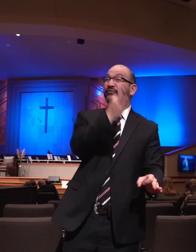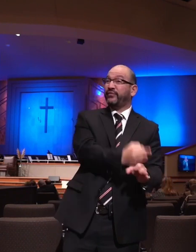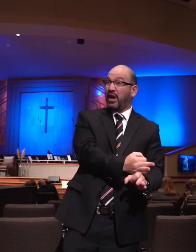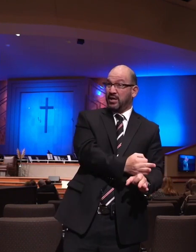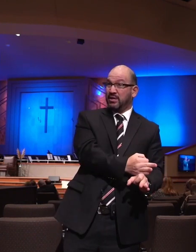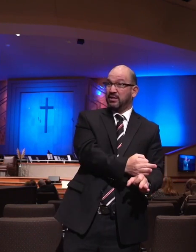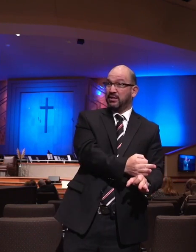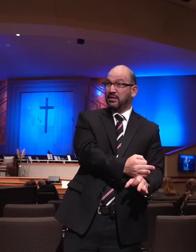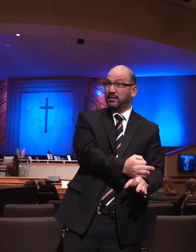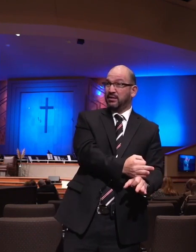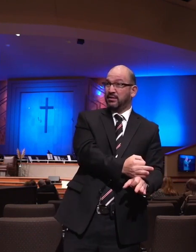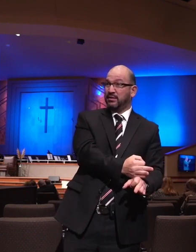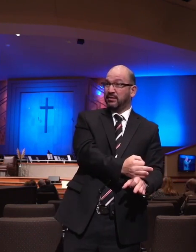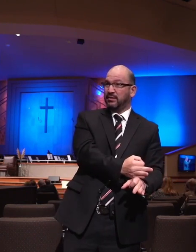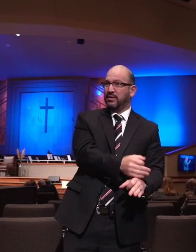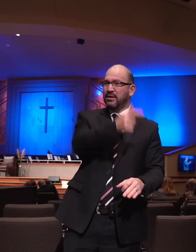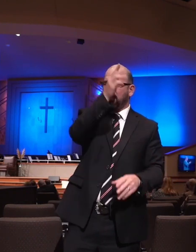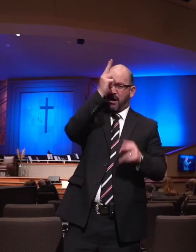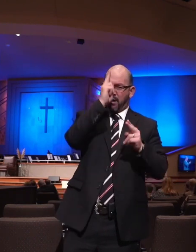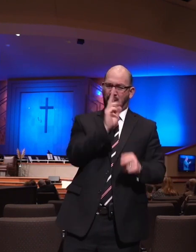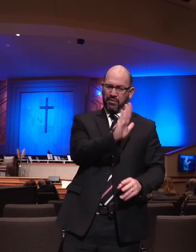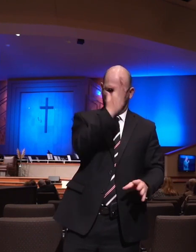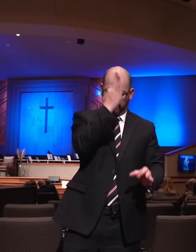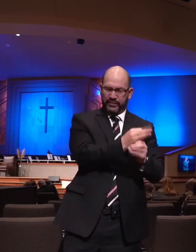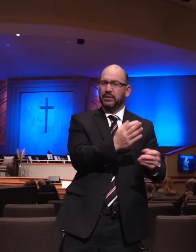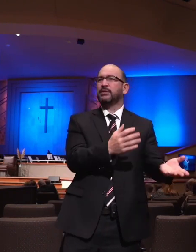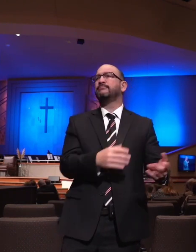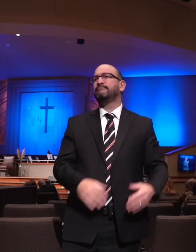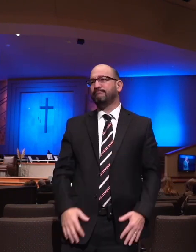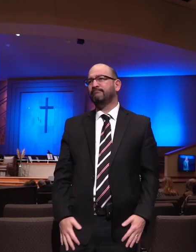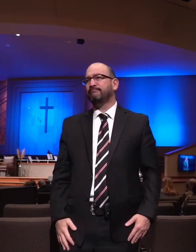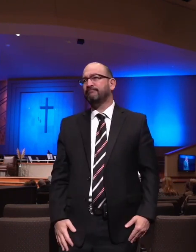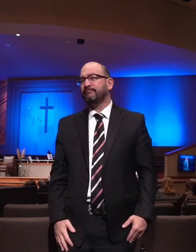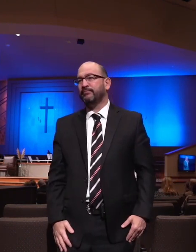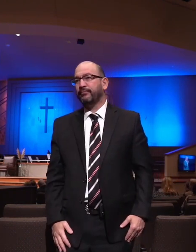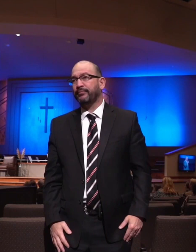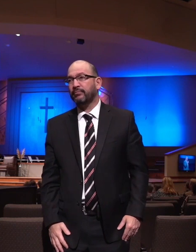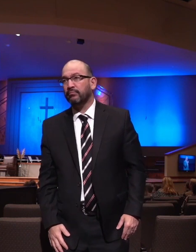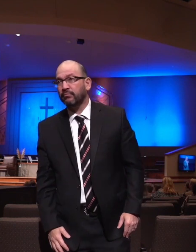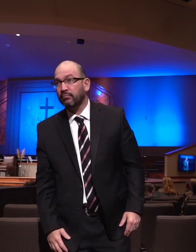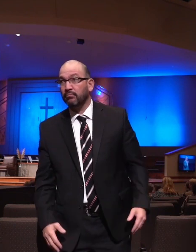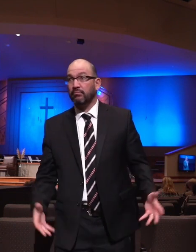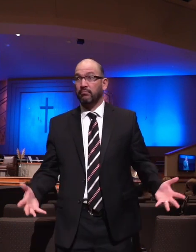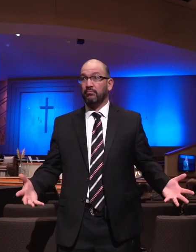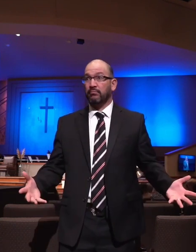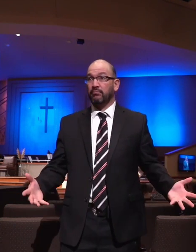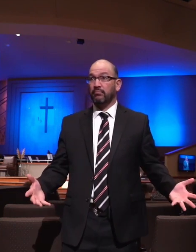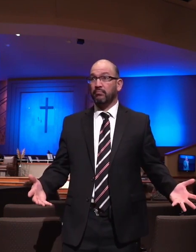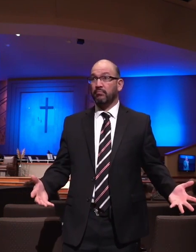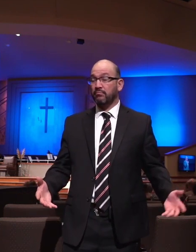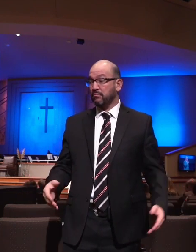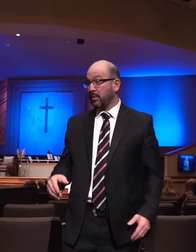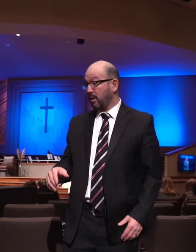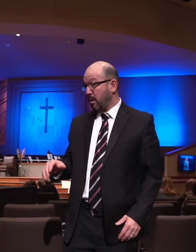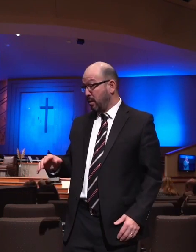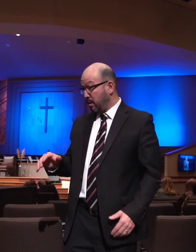honored that girl's faith you know you get ma'am you get your husband to